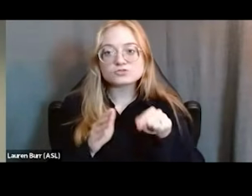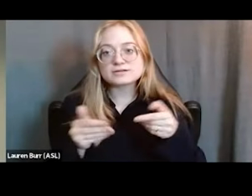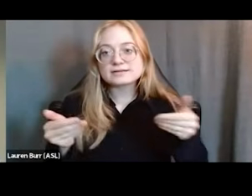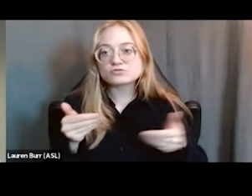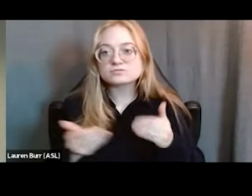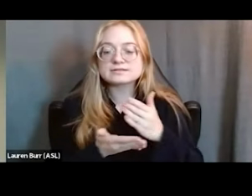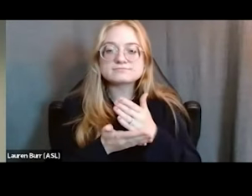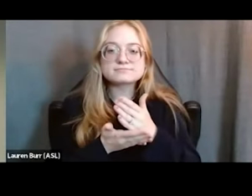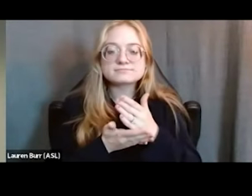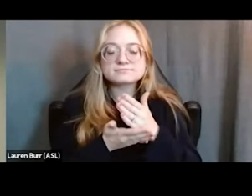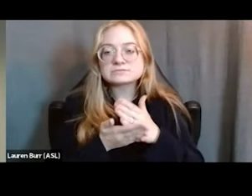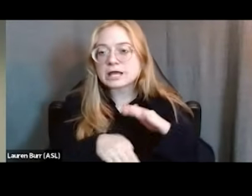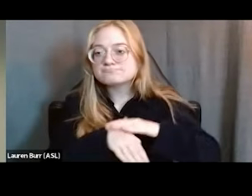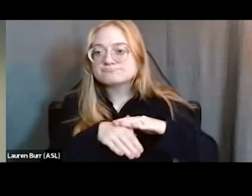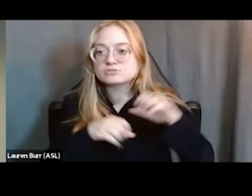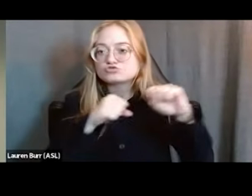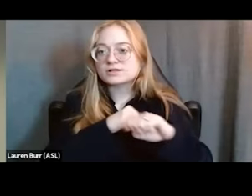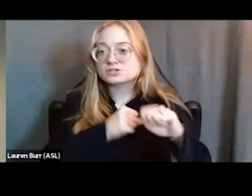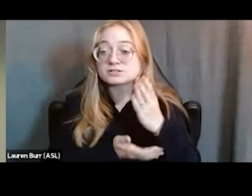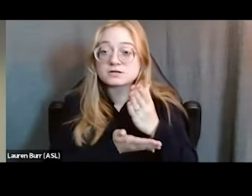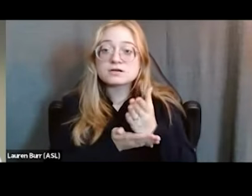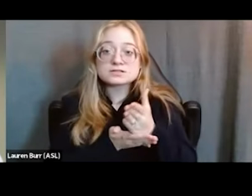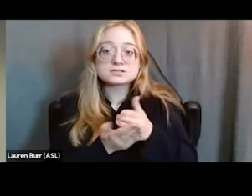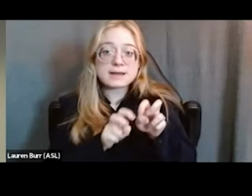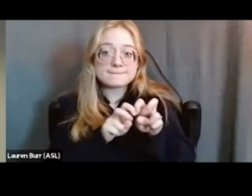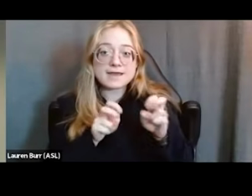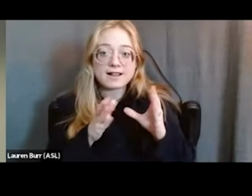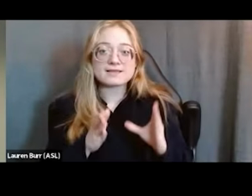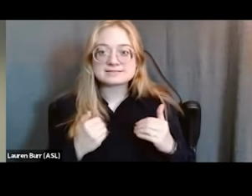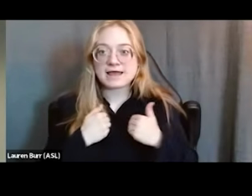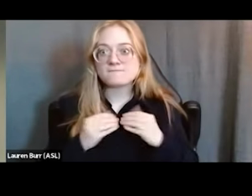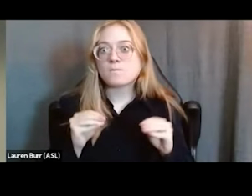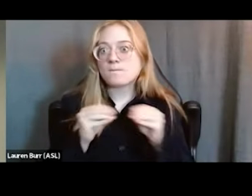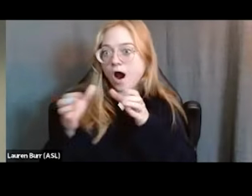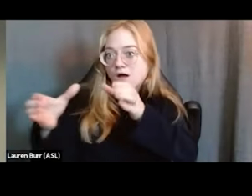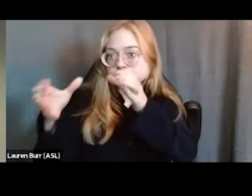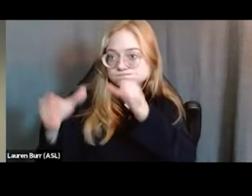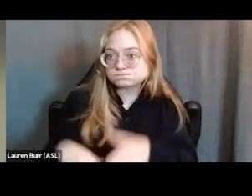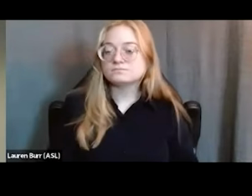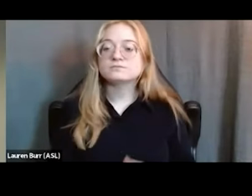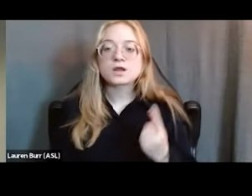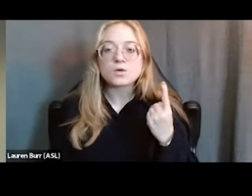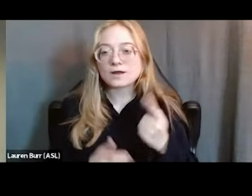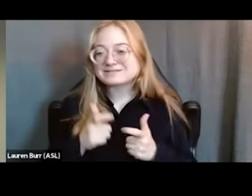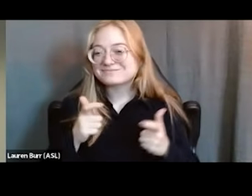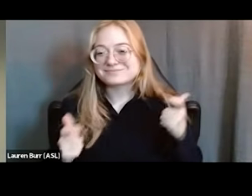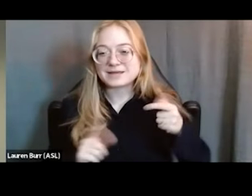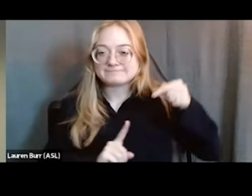and a few of our panelists have even more expertise on this, but one of the huge pieces is thinking about accessibility